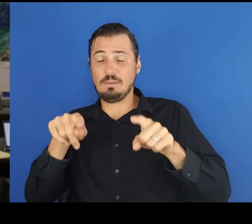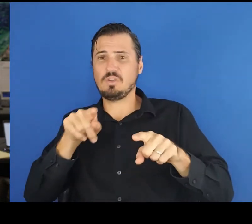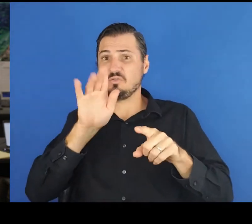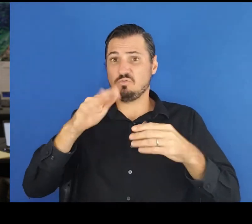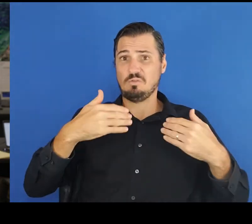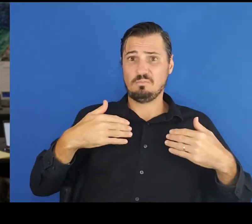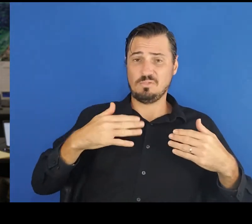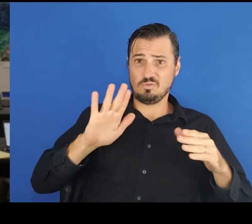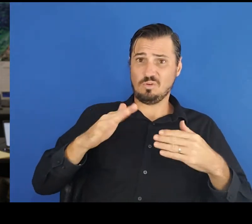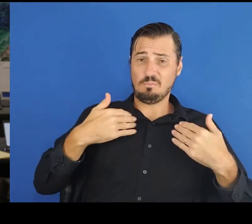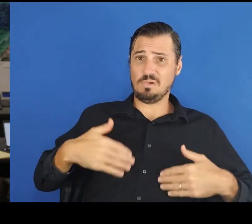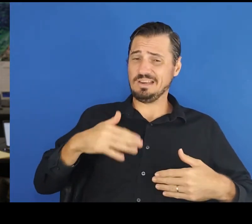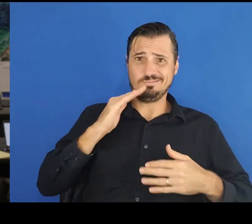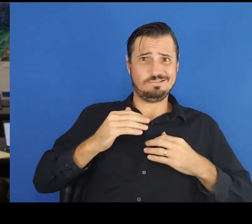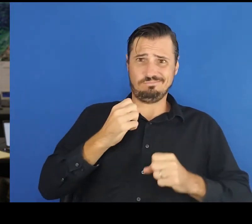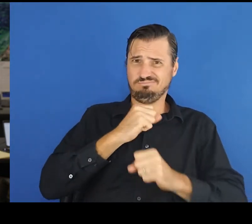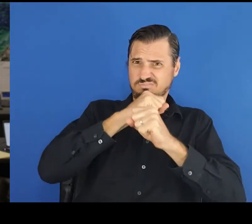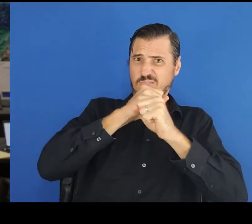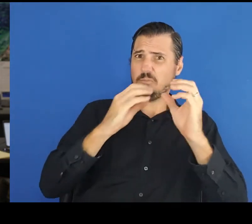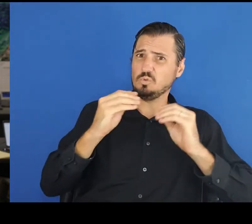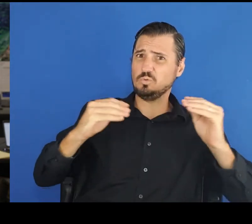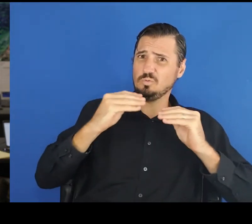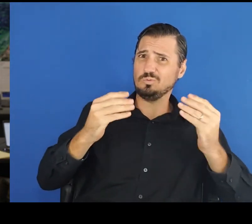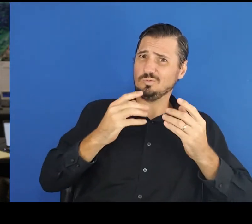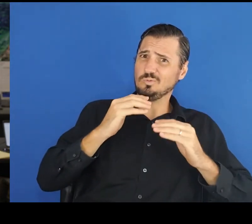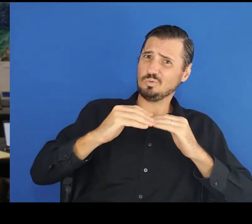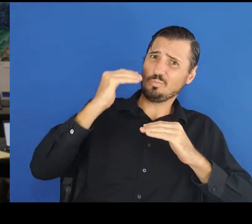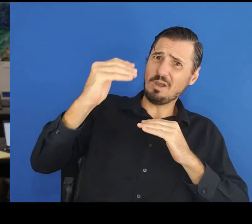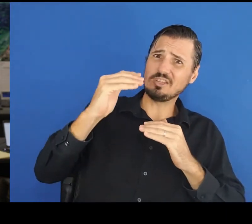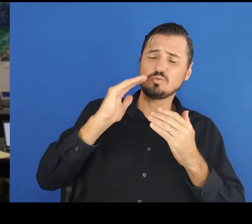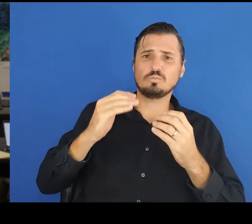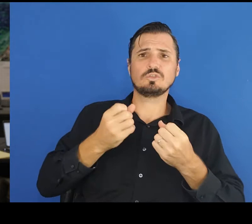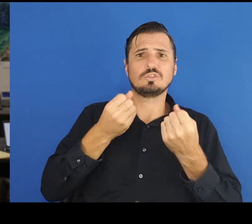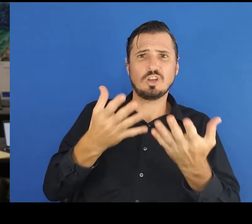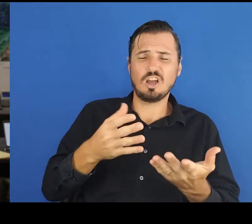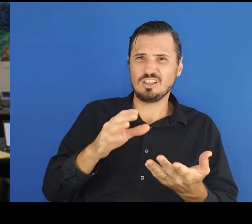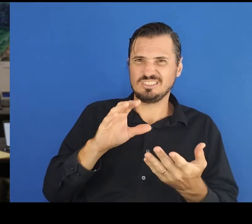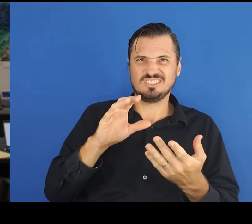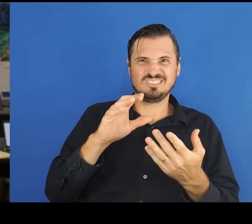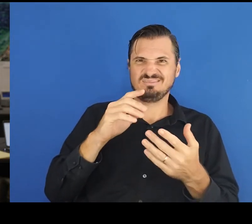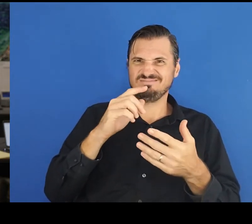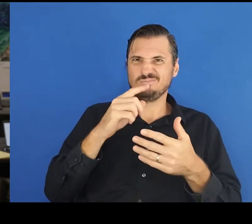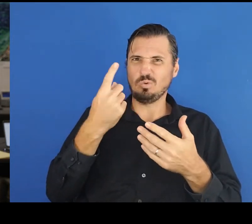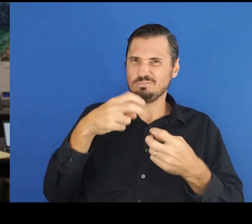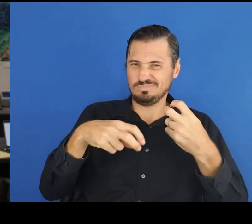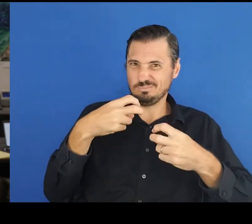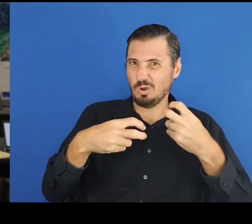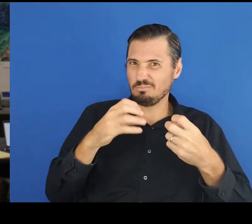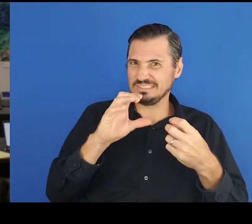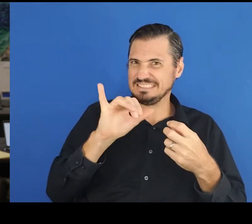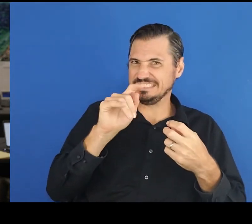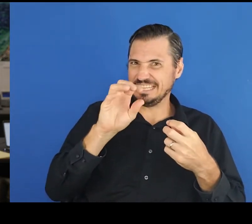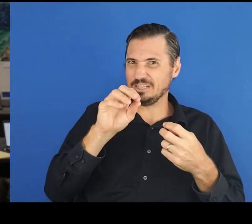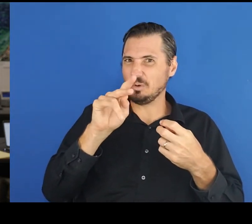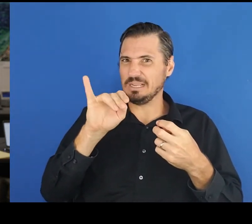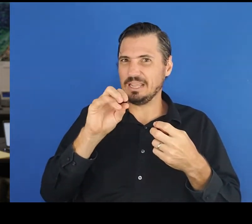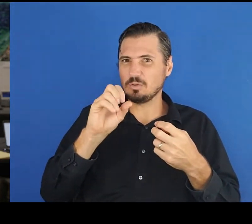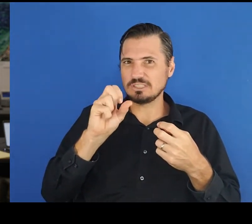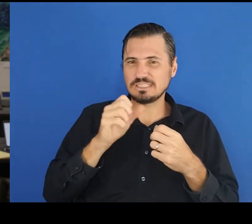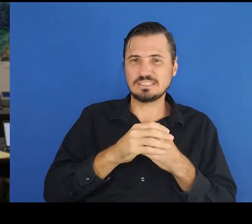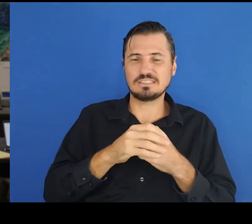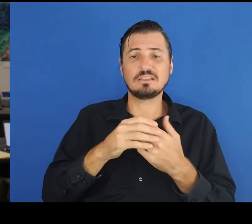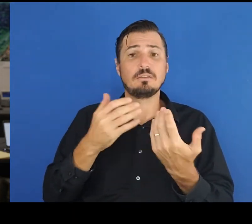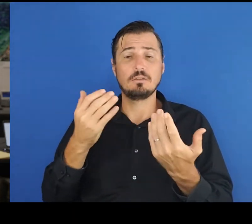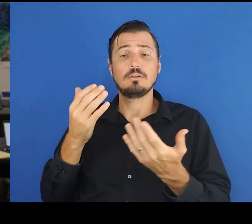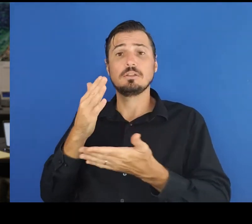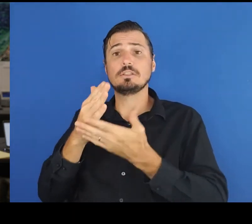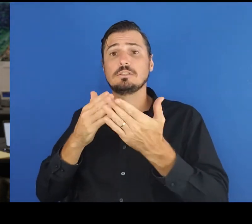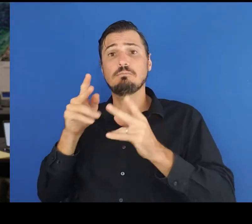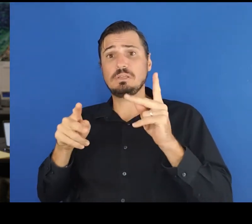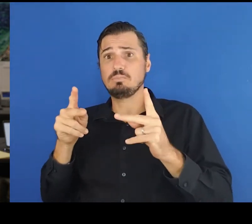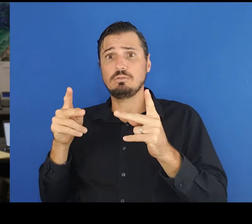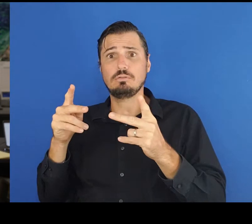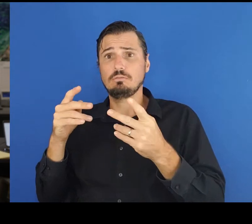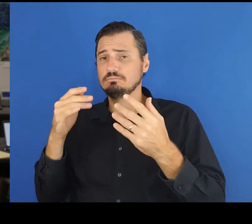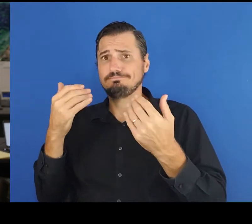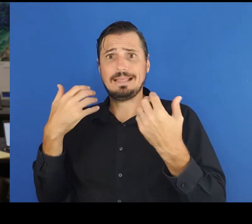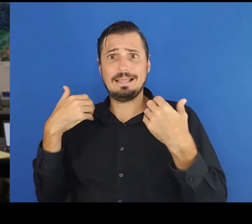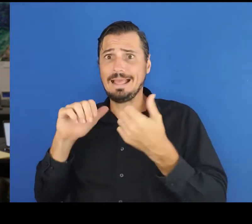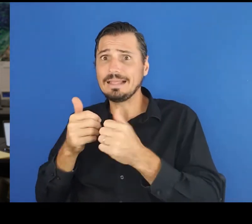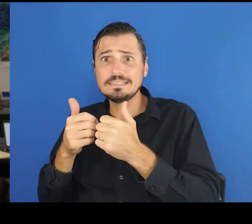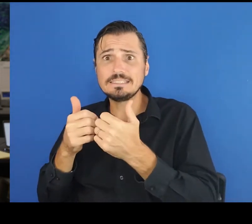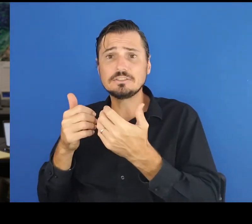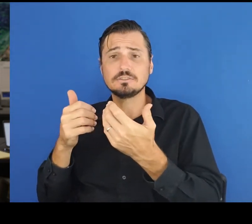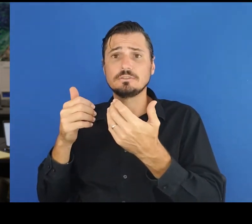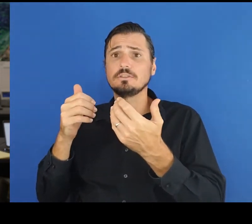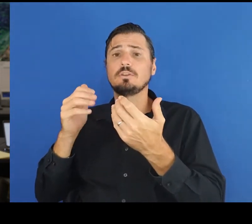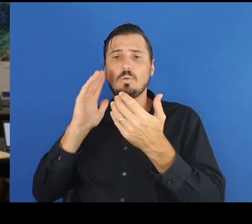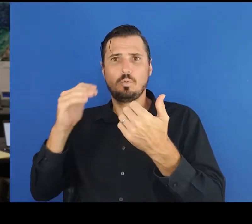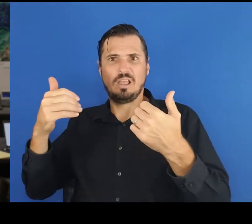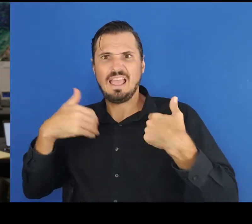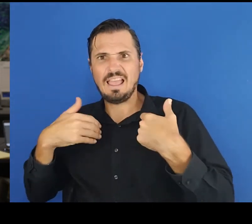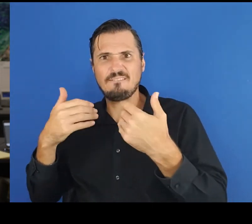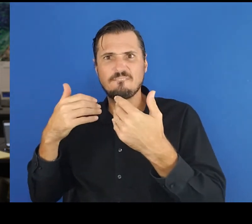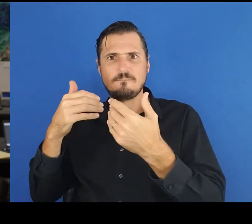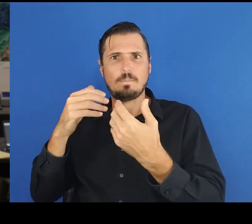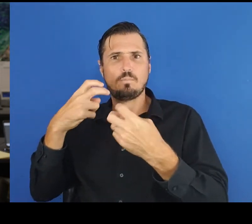“Long haulers” are also real. Even young athletes are experiencing brain fog, chest pains, and shortness of breath after infection; a highly contagious strain is hitting young adults hard as we